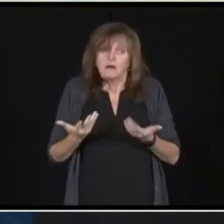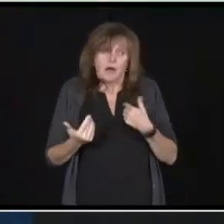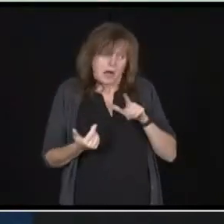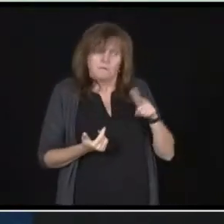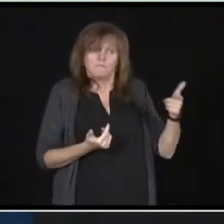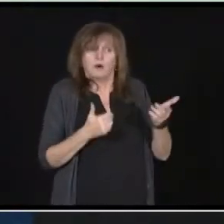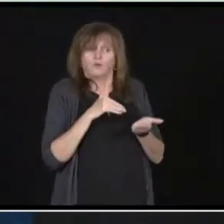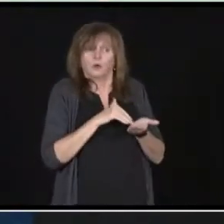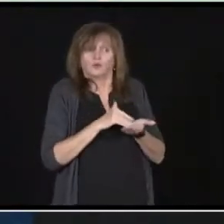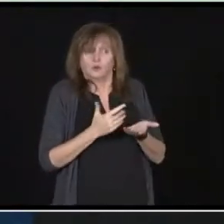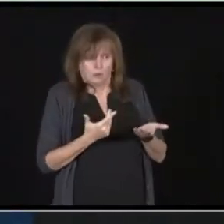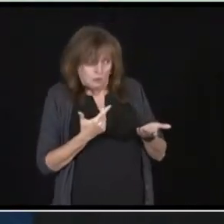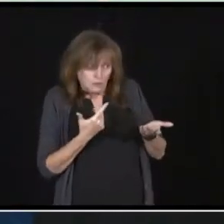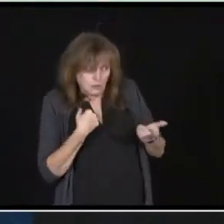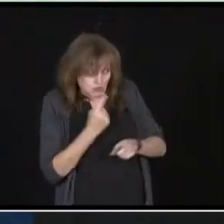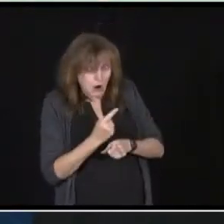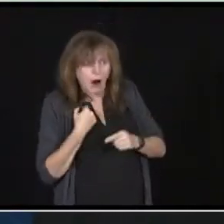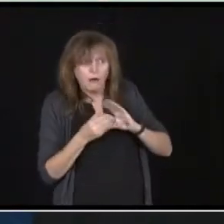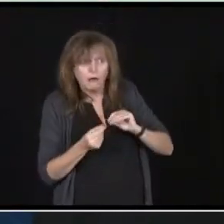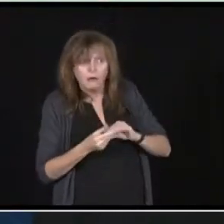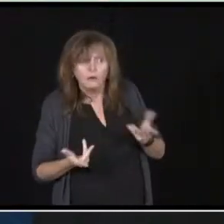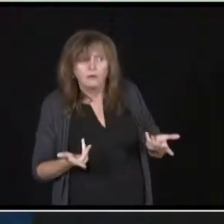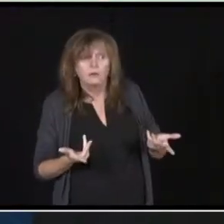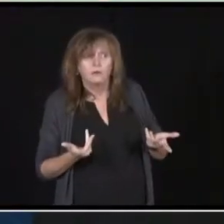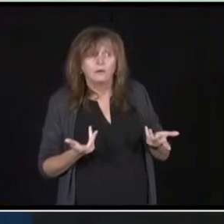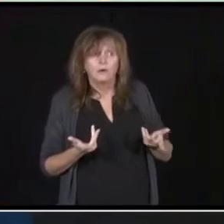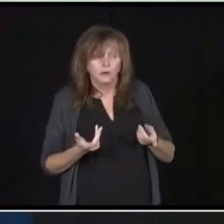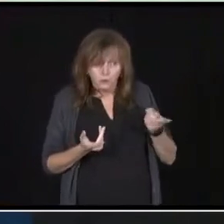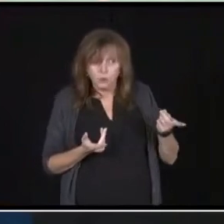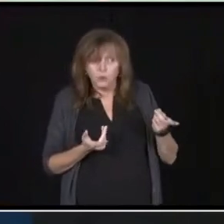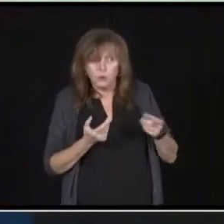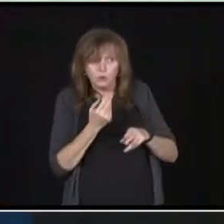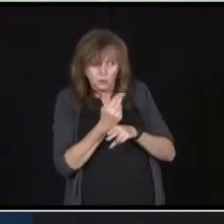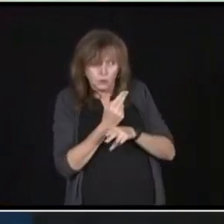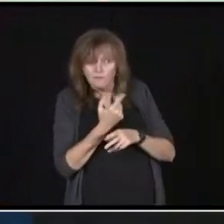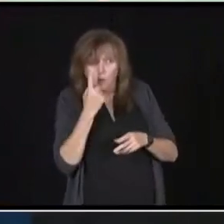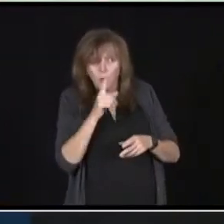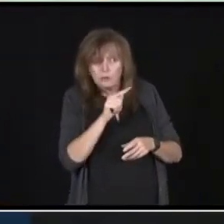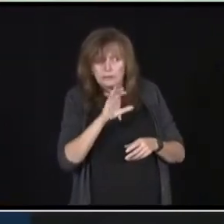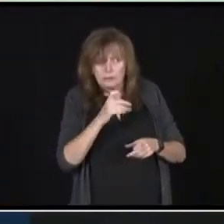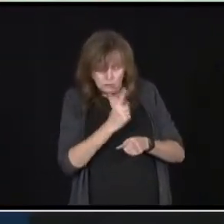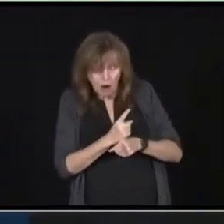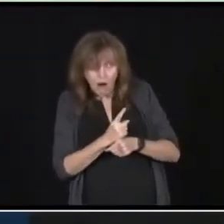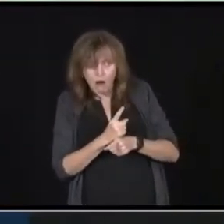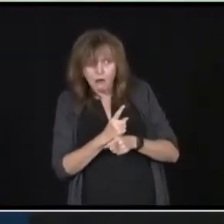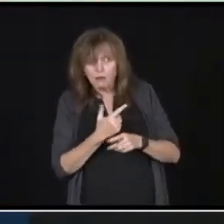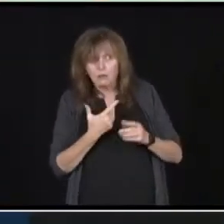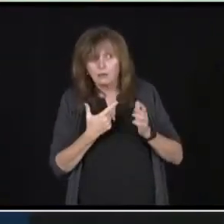Matter of fact, I will posit over to the Dr Yaffe. If understand it correctly, she takes public transit.